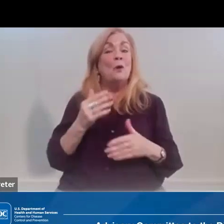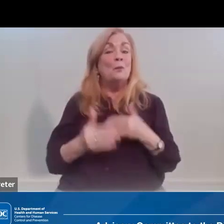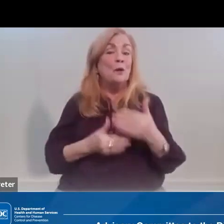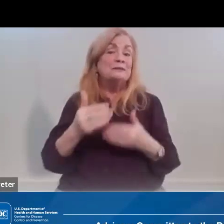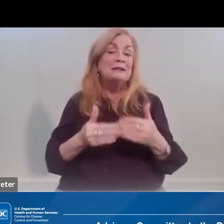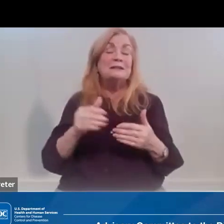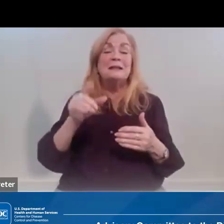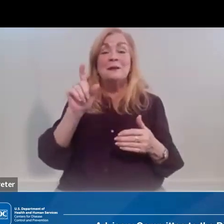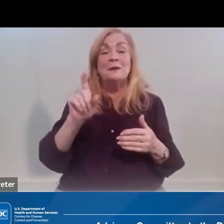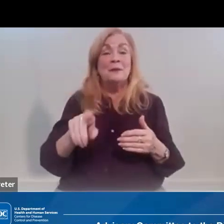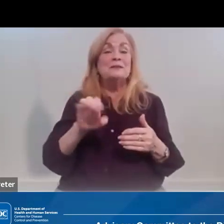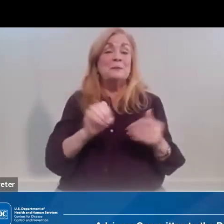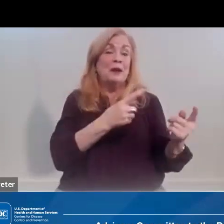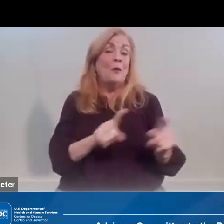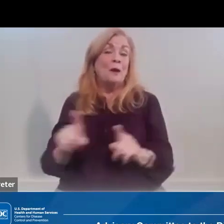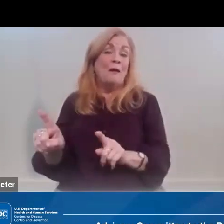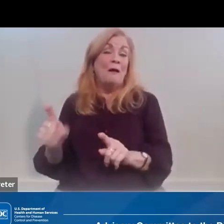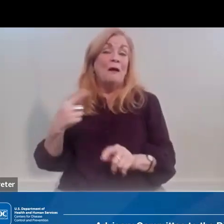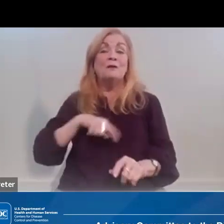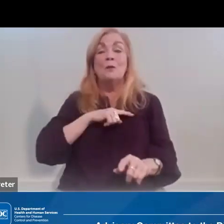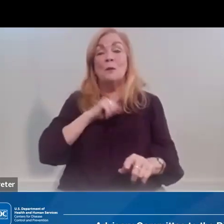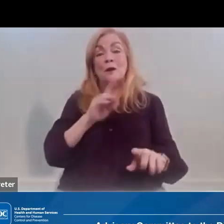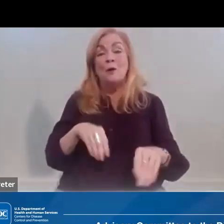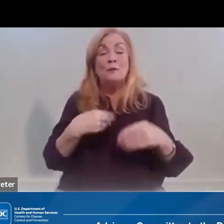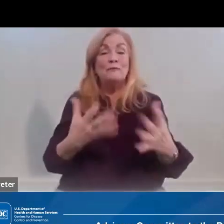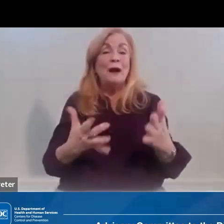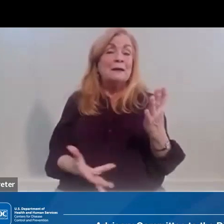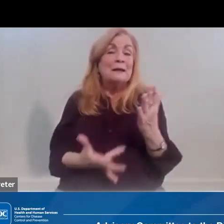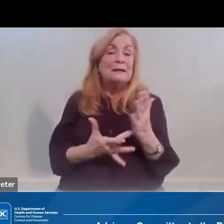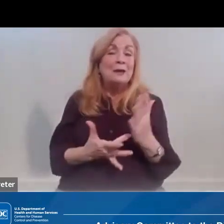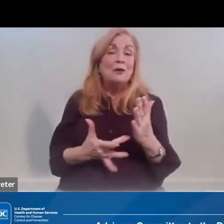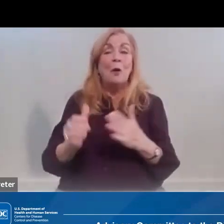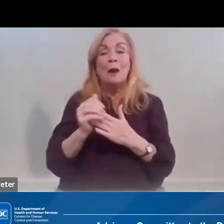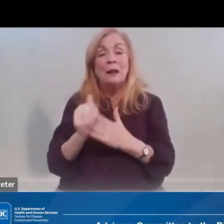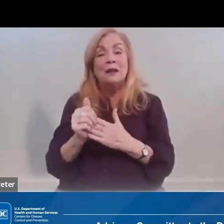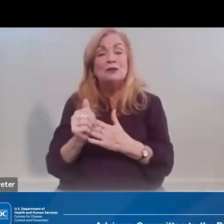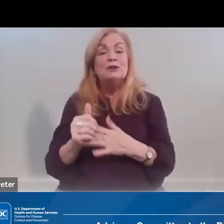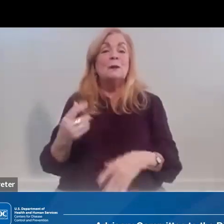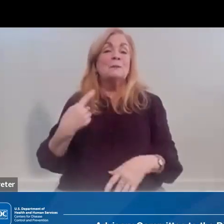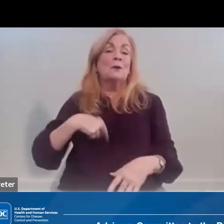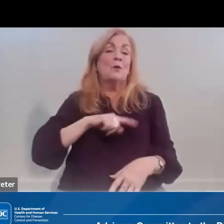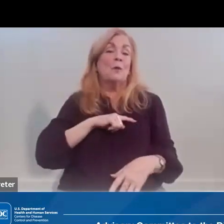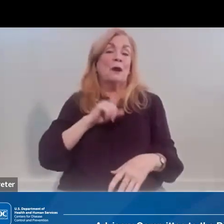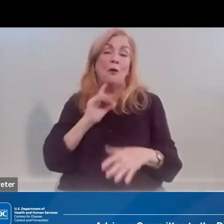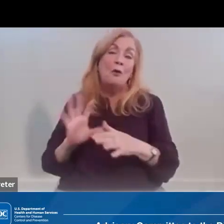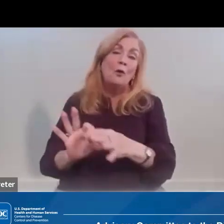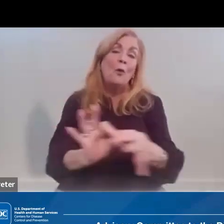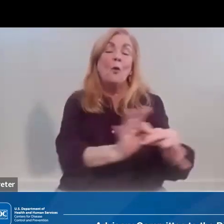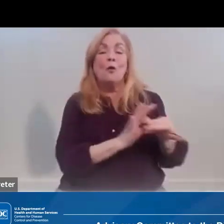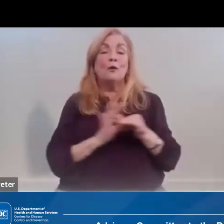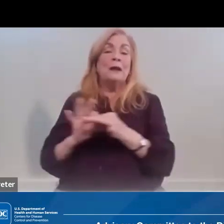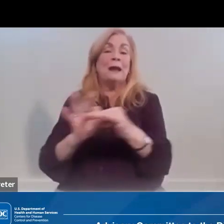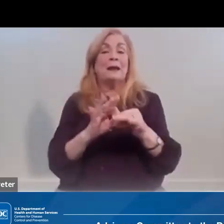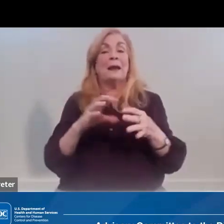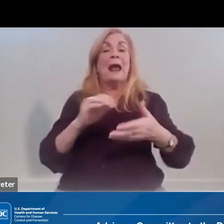where we're providing technical leadership, we're coordinating collaborating, but not,